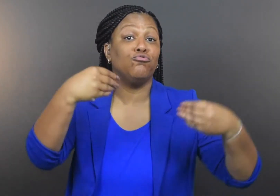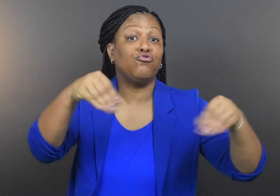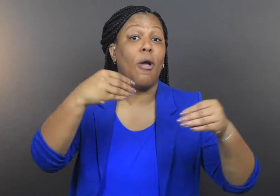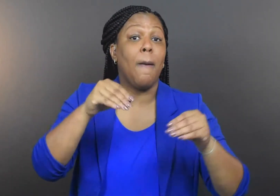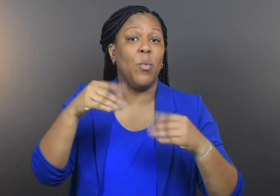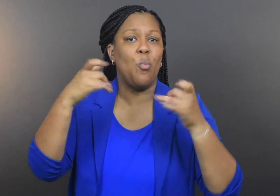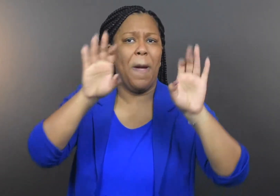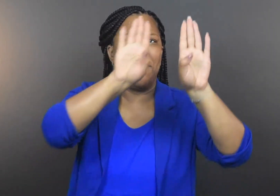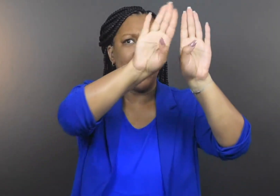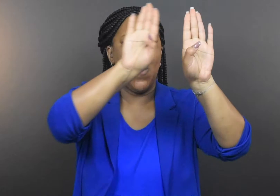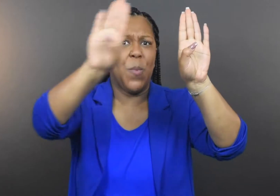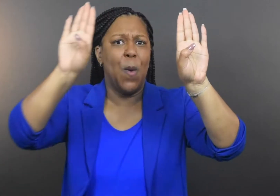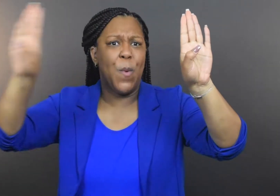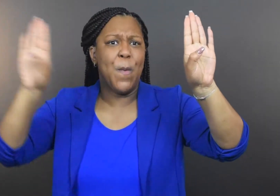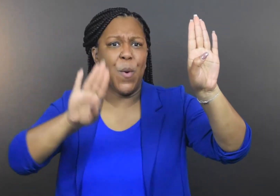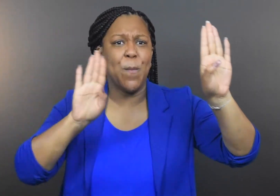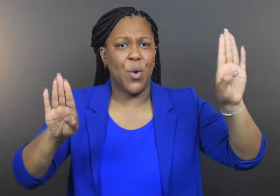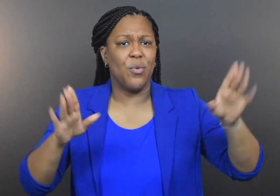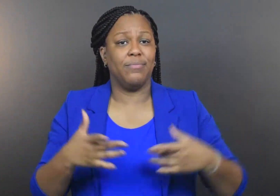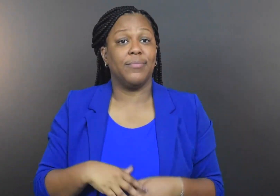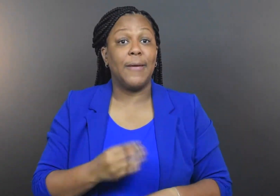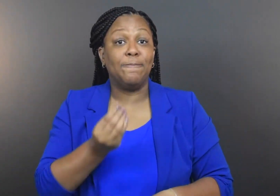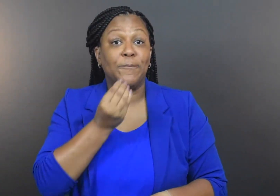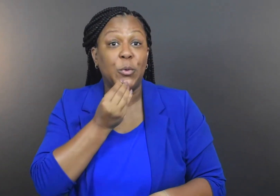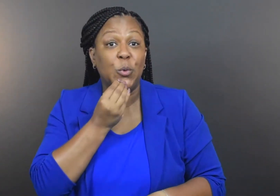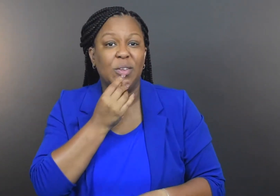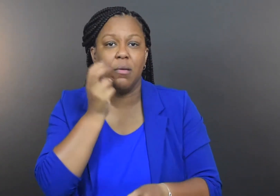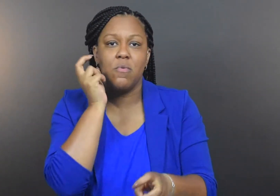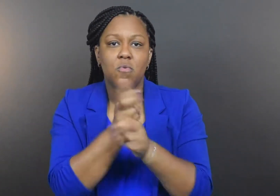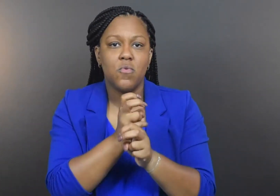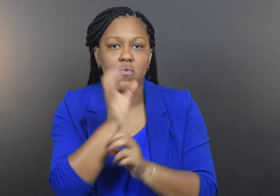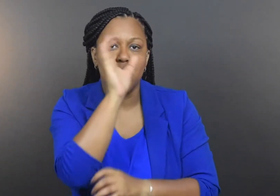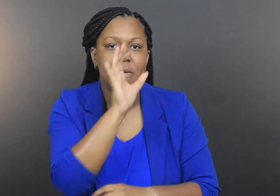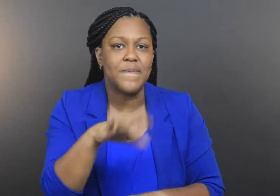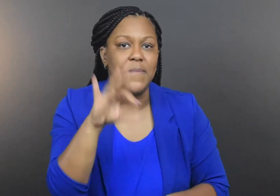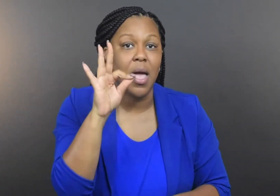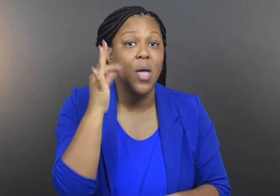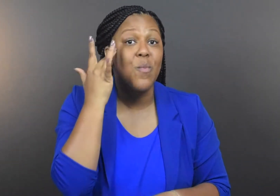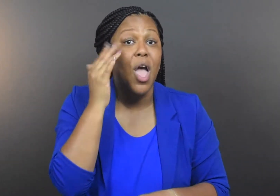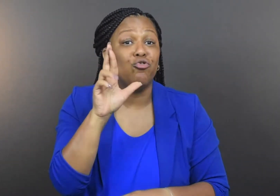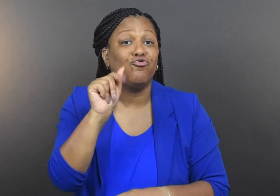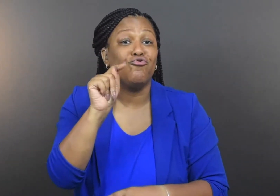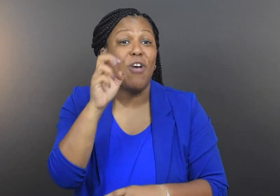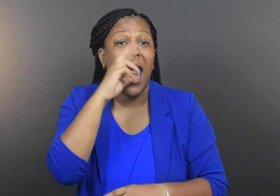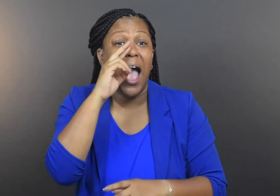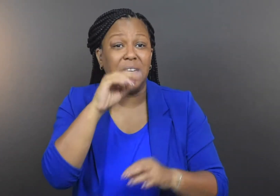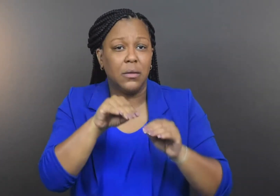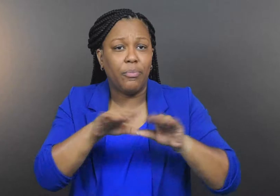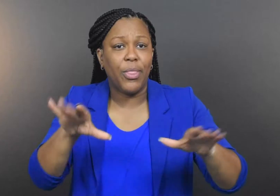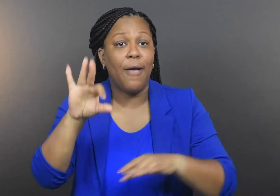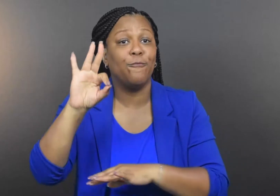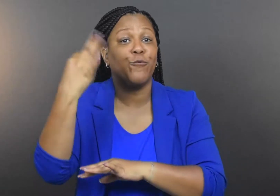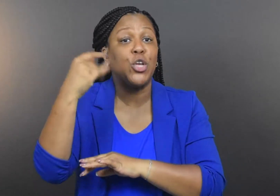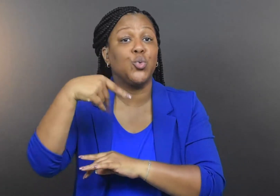Restaurants and shops were boarded up. Food was so hard to find that rats in the French Quarter